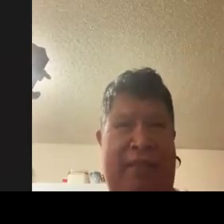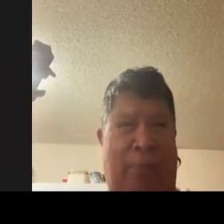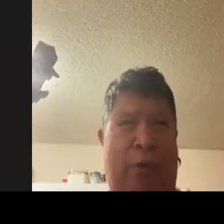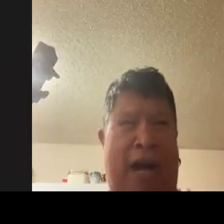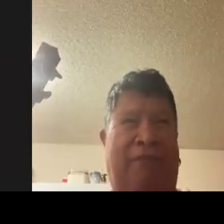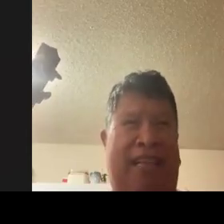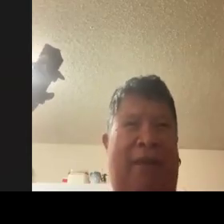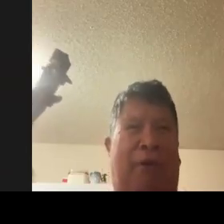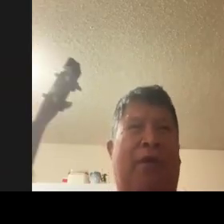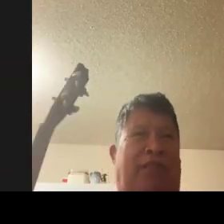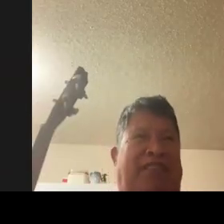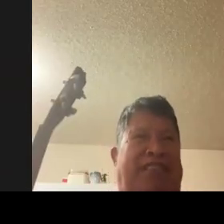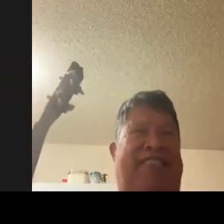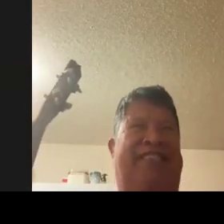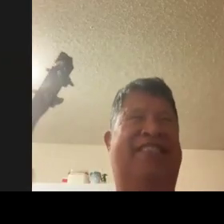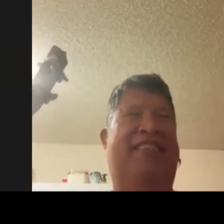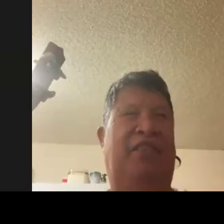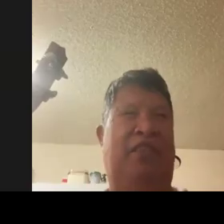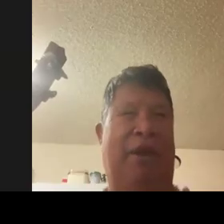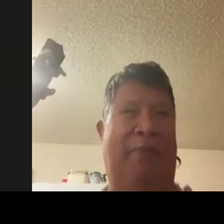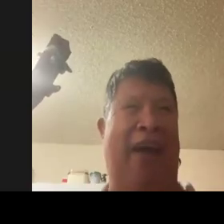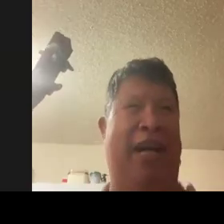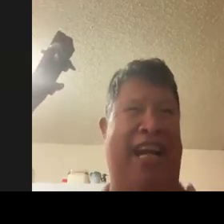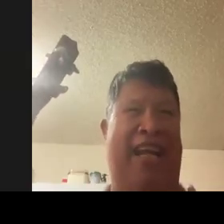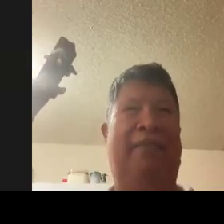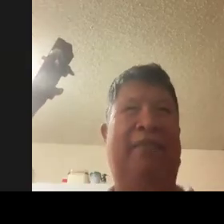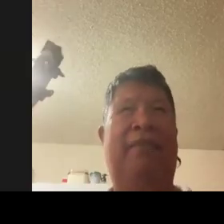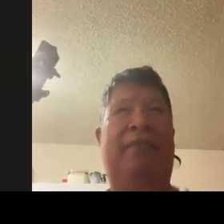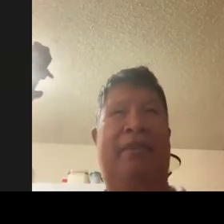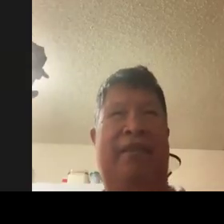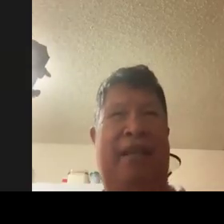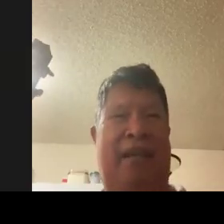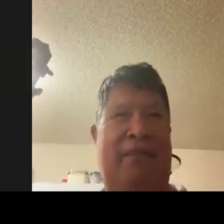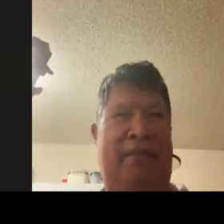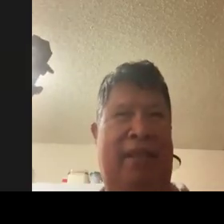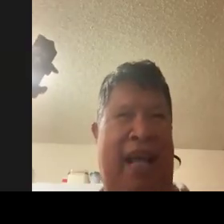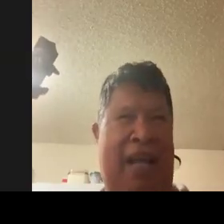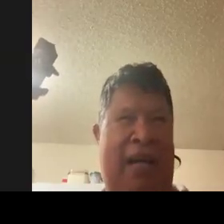iPhone: They broke up, they divorced. She remarried again. iPhone: And